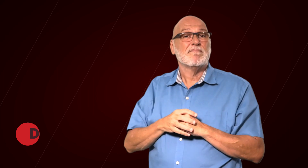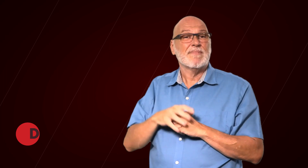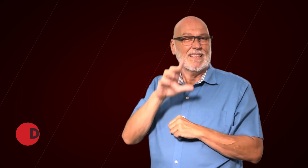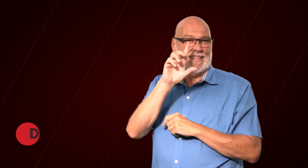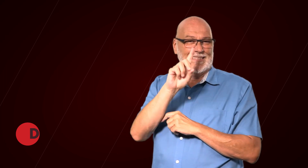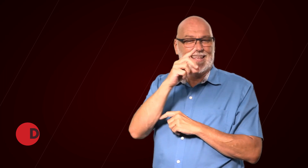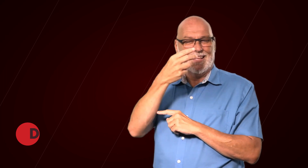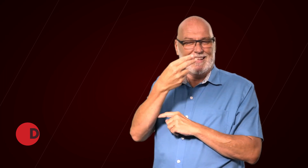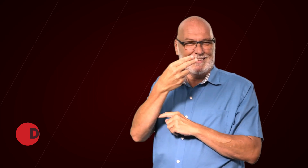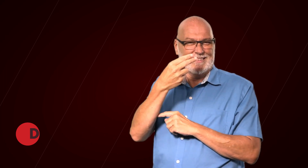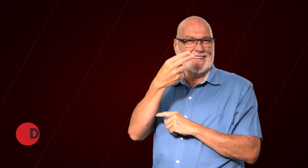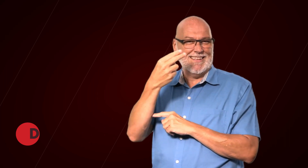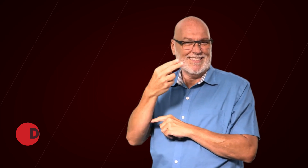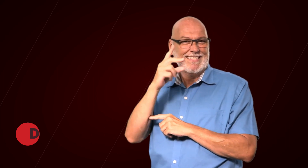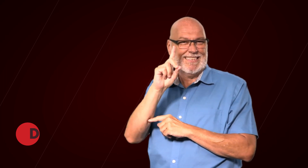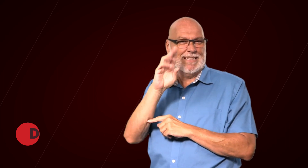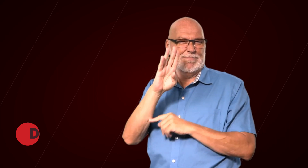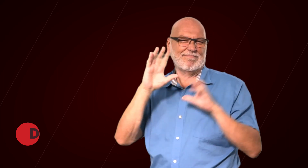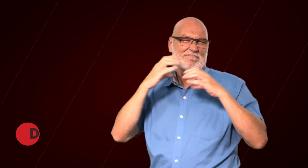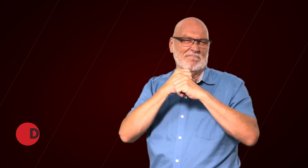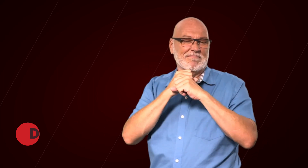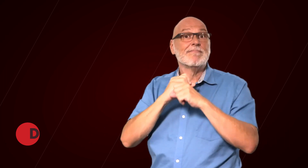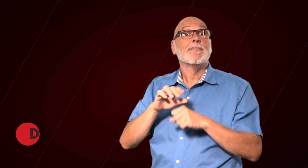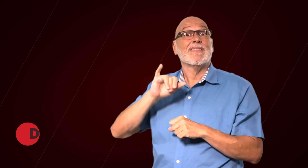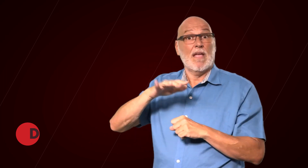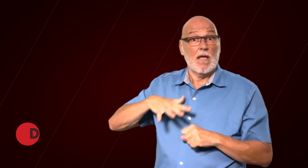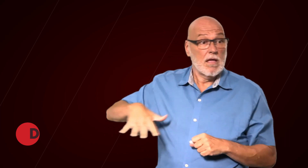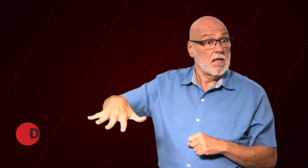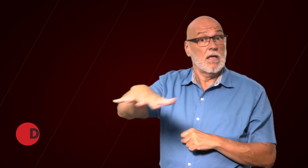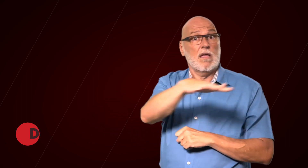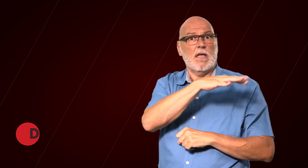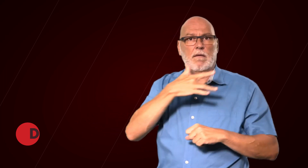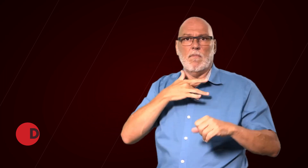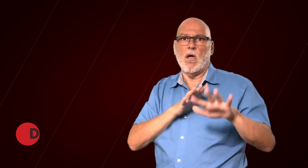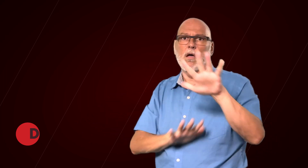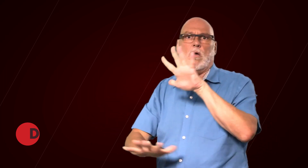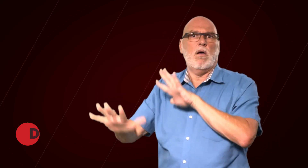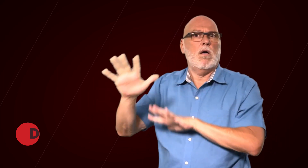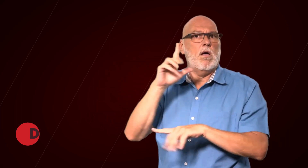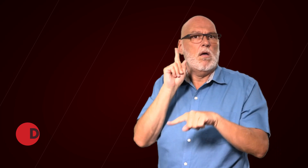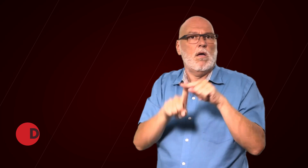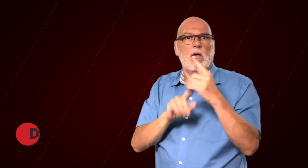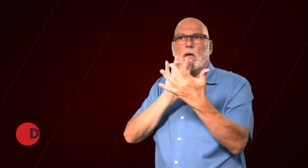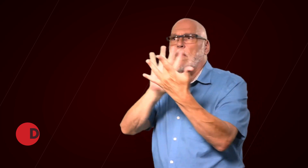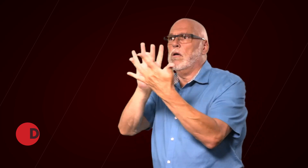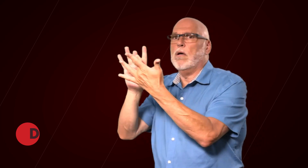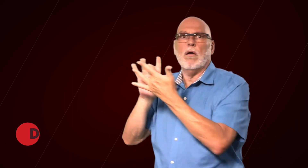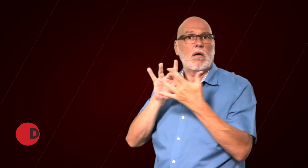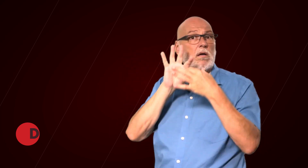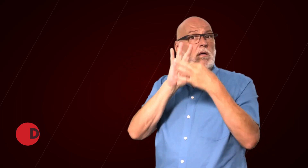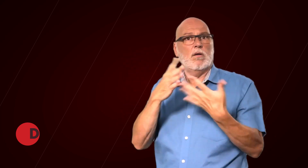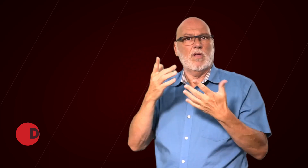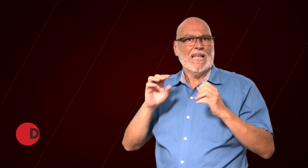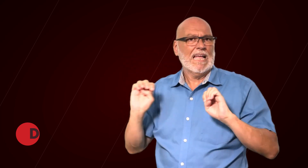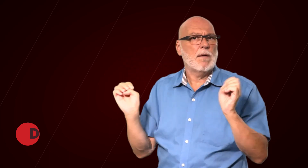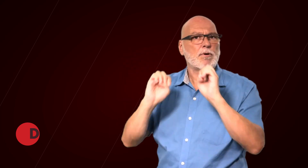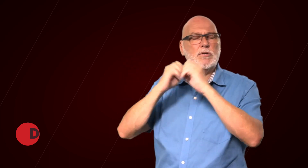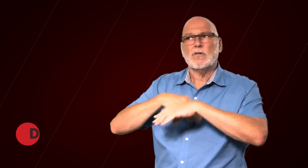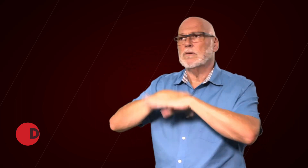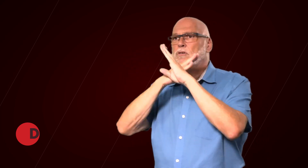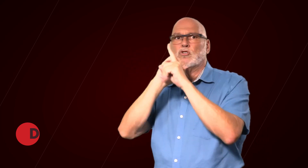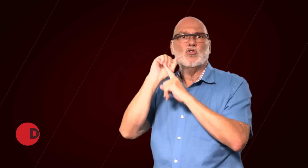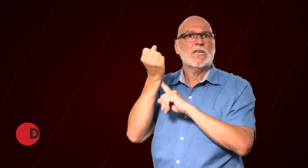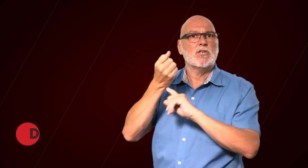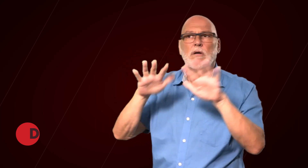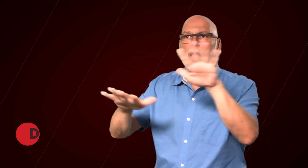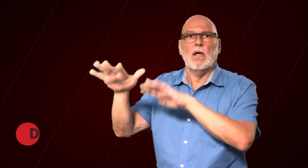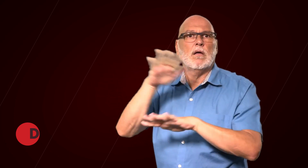DHHDB customers by not being able to reach out in any emergency situations,